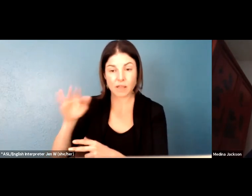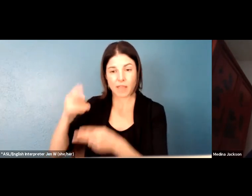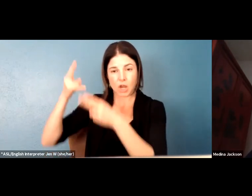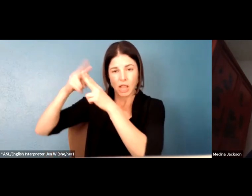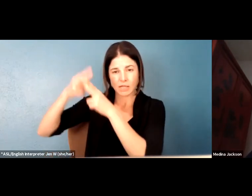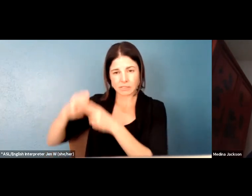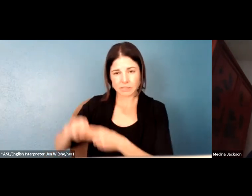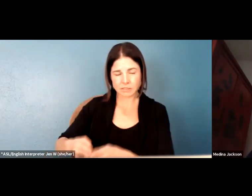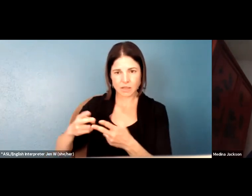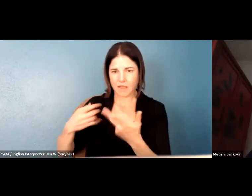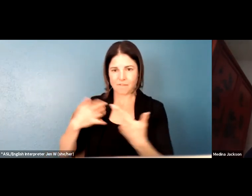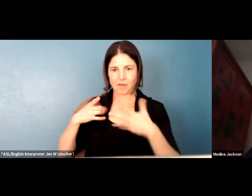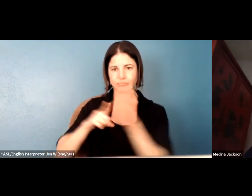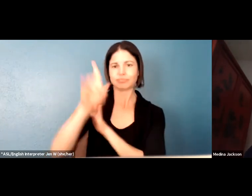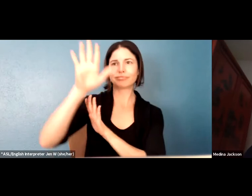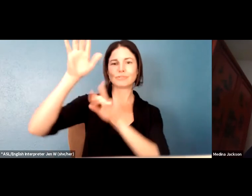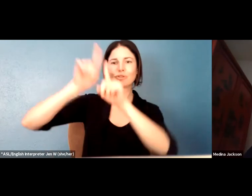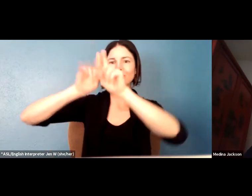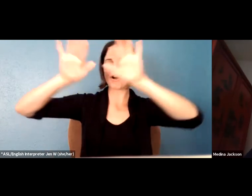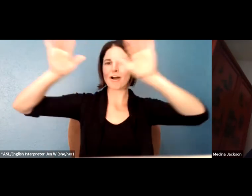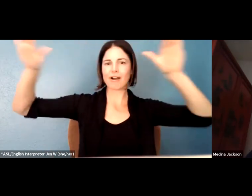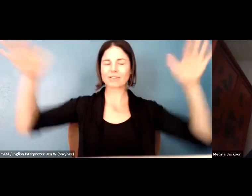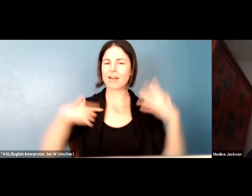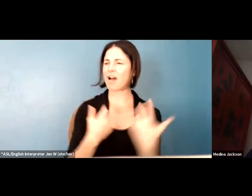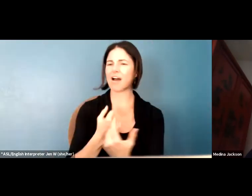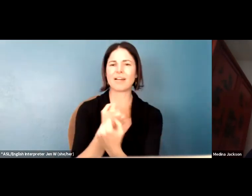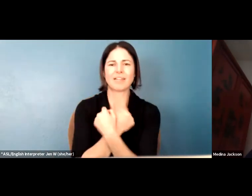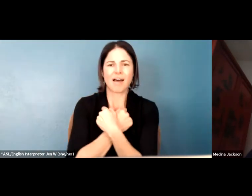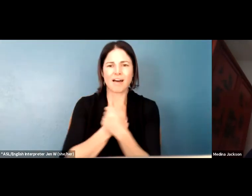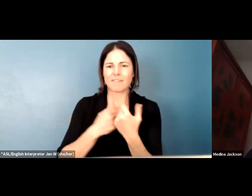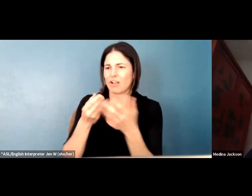cosmos site our love loss and loins site are orgasms and